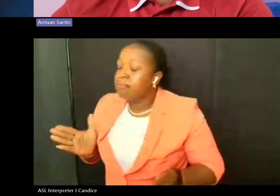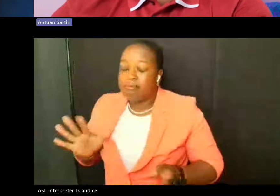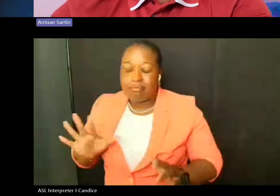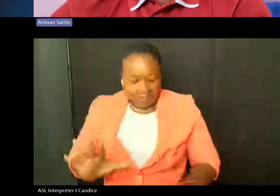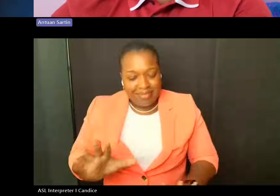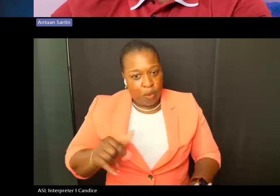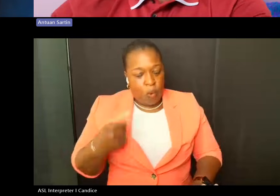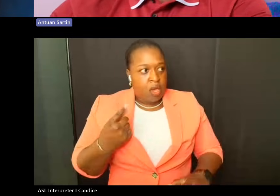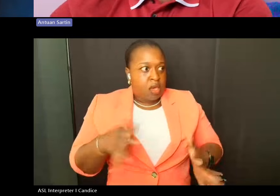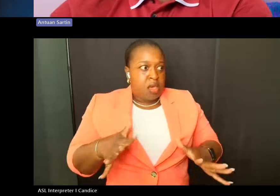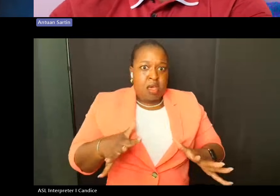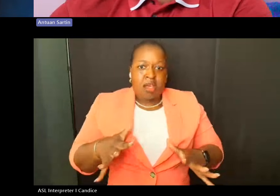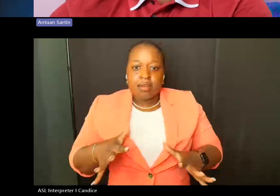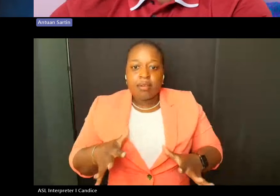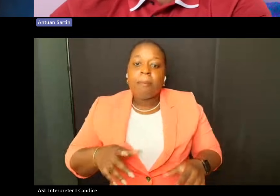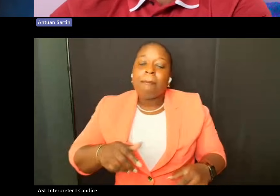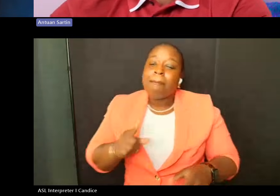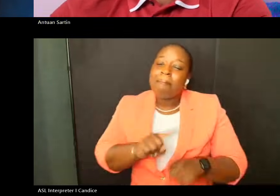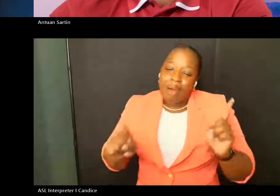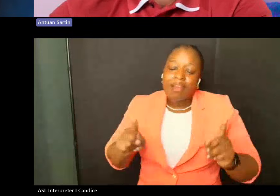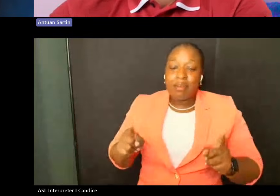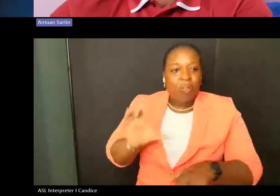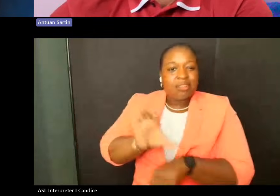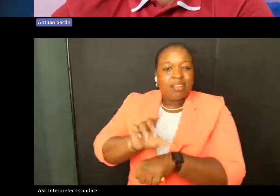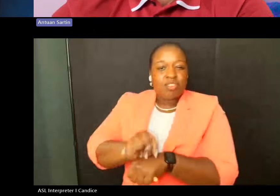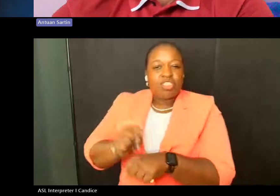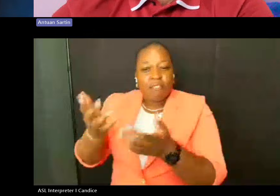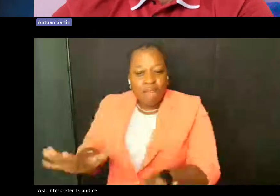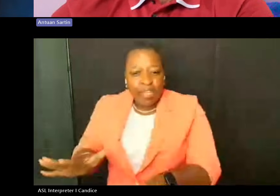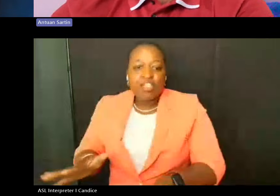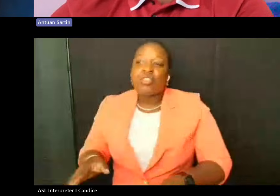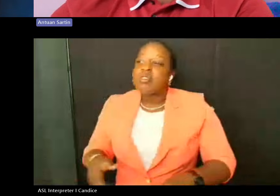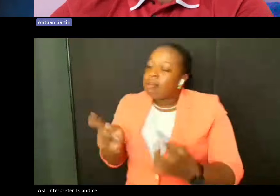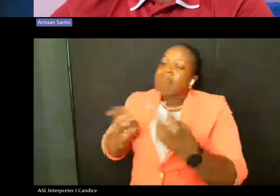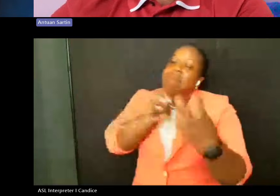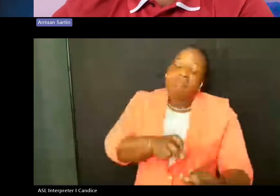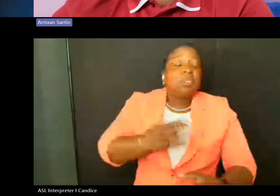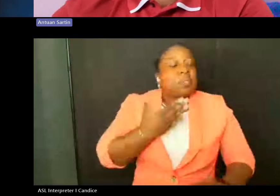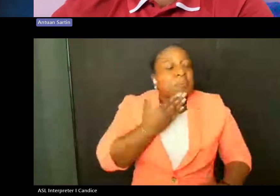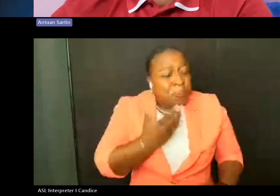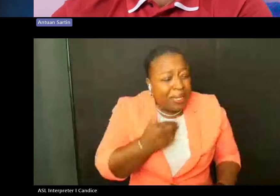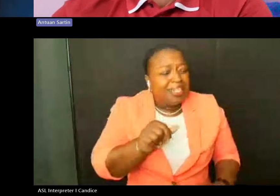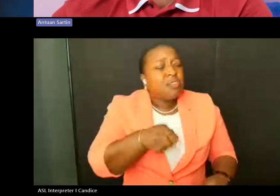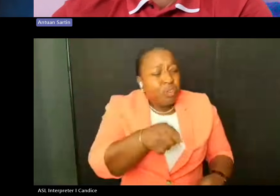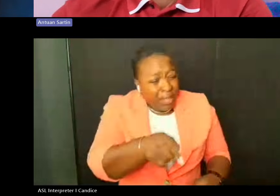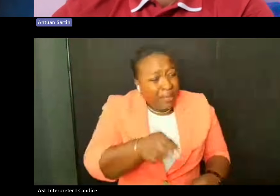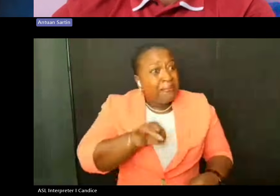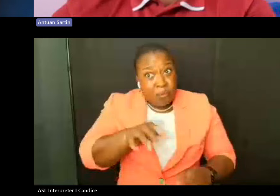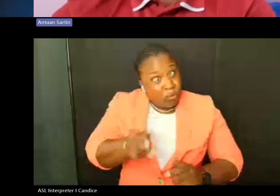you can actually have -- add more life to your life if we decide to go down this route.